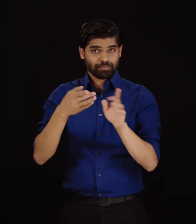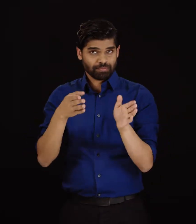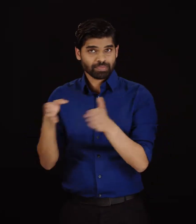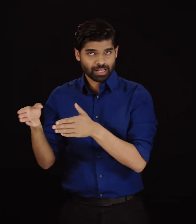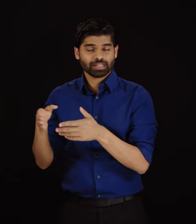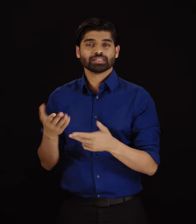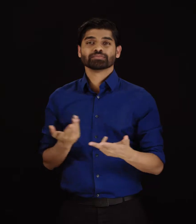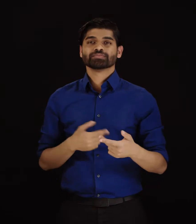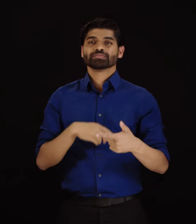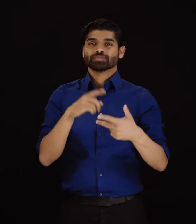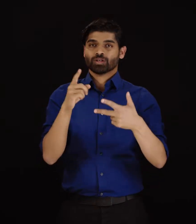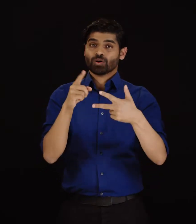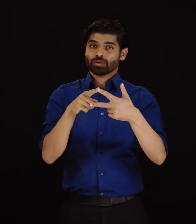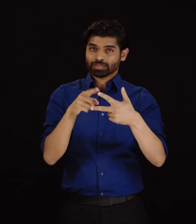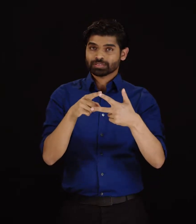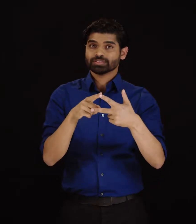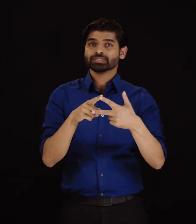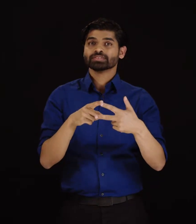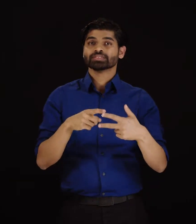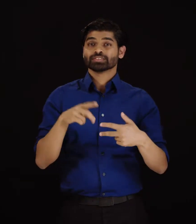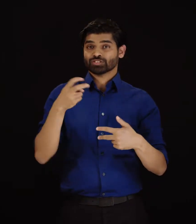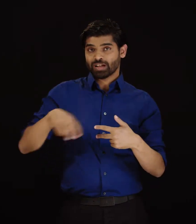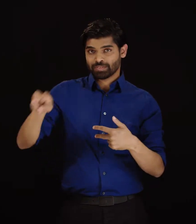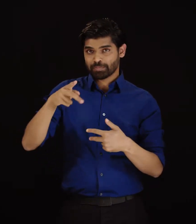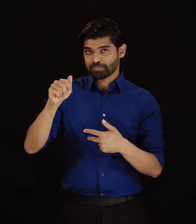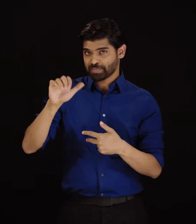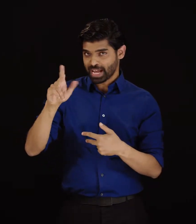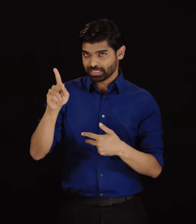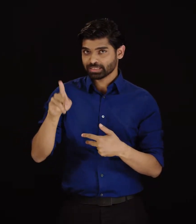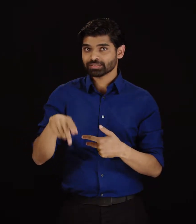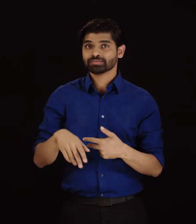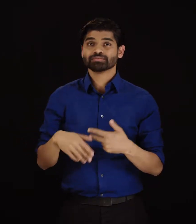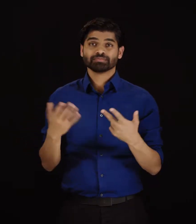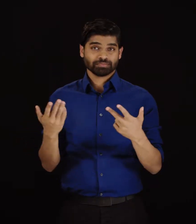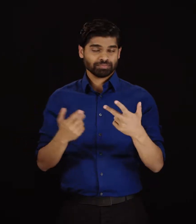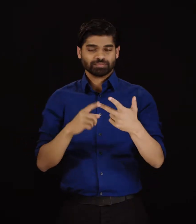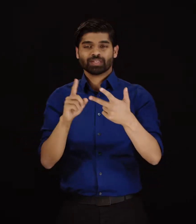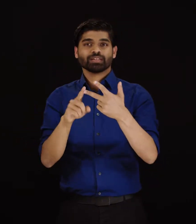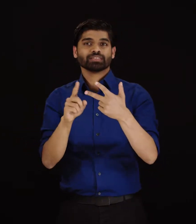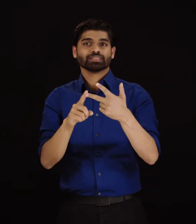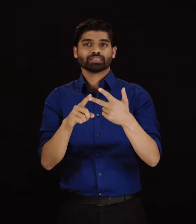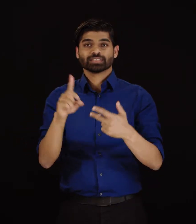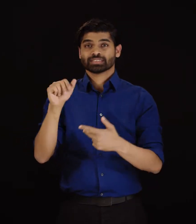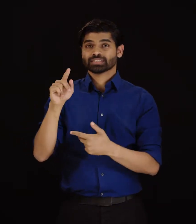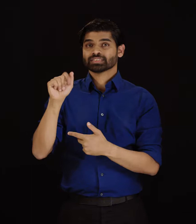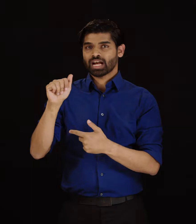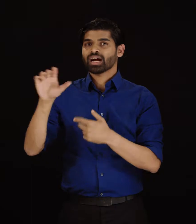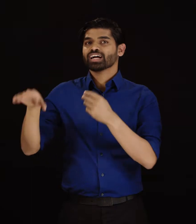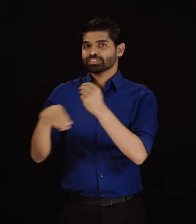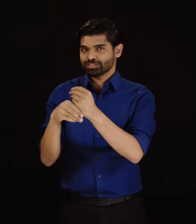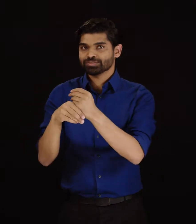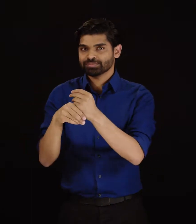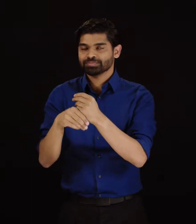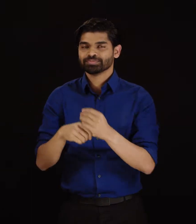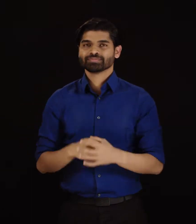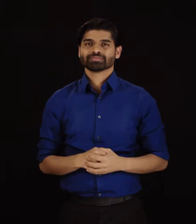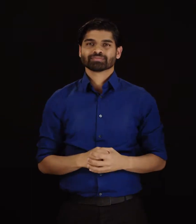suspend Data Overage Charges at no more than $50 within a single monthly billing cycle, unless the account holder or